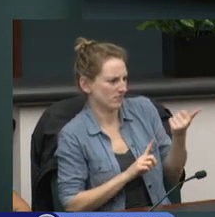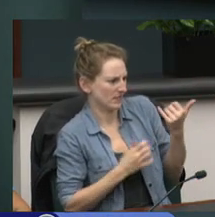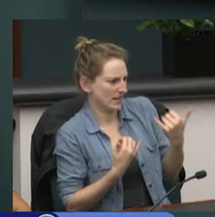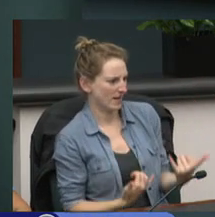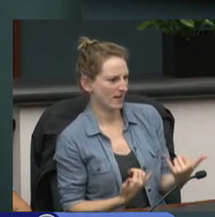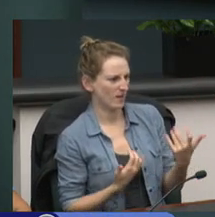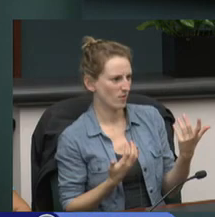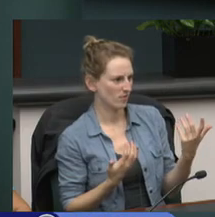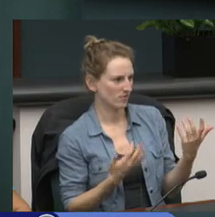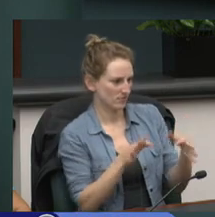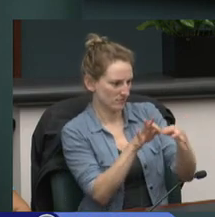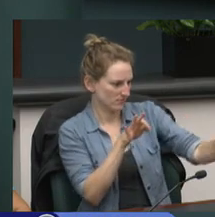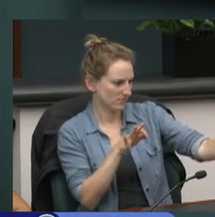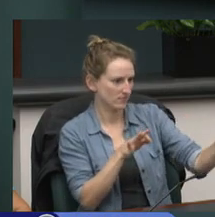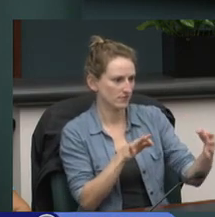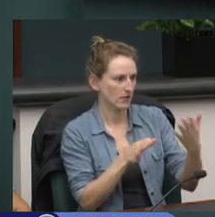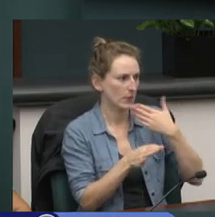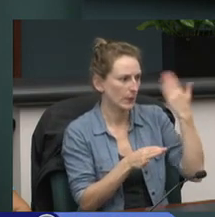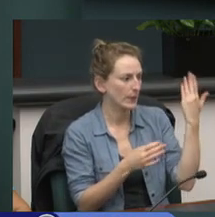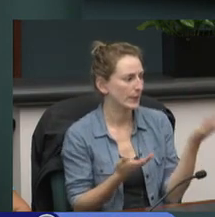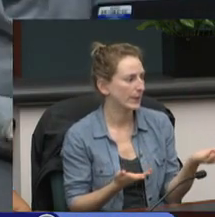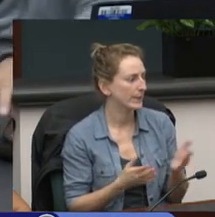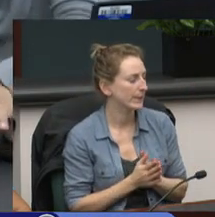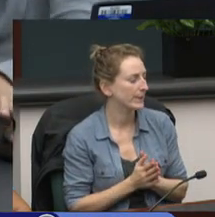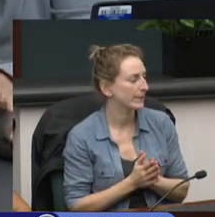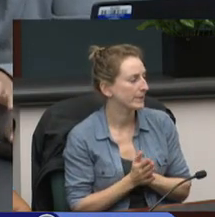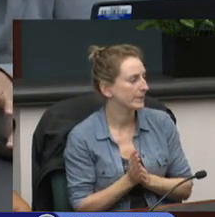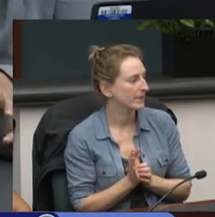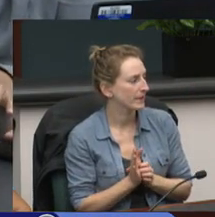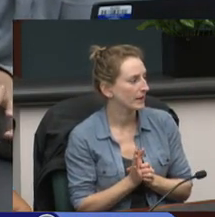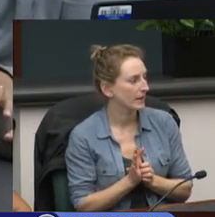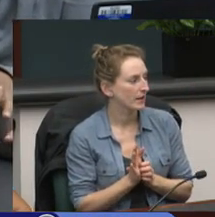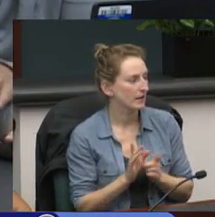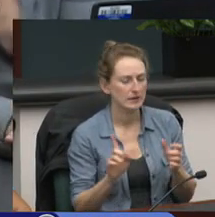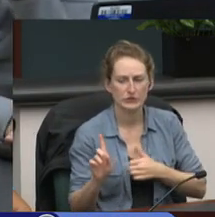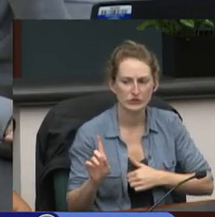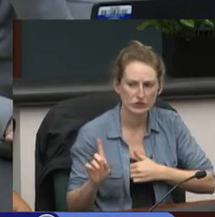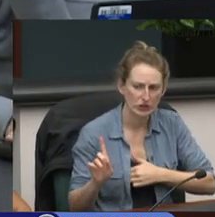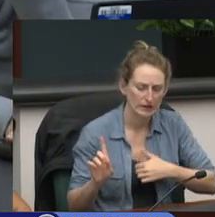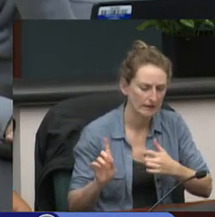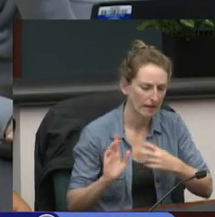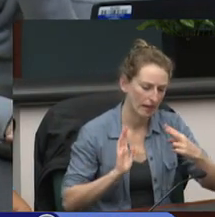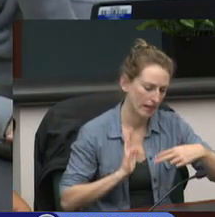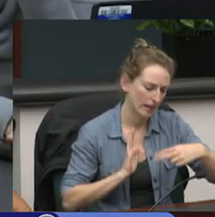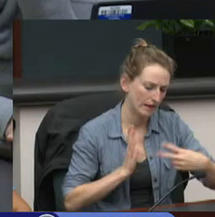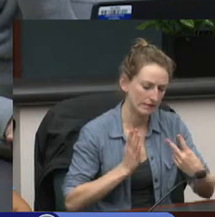easement or sorry just a second